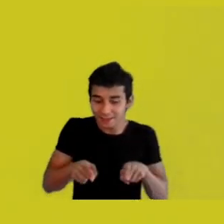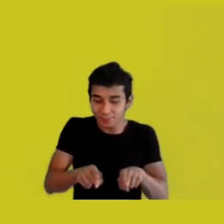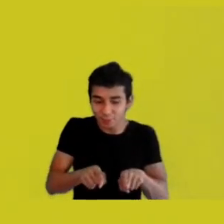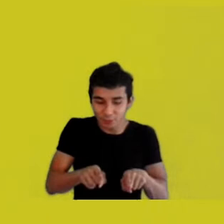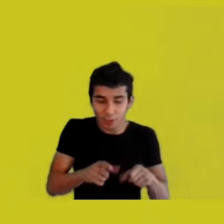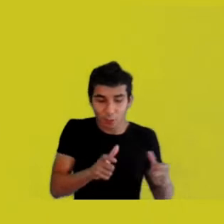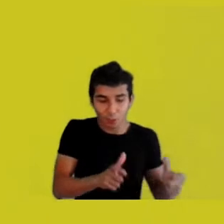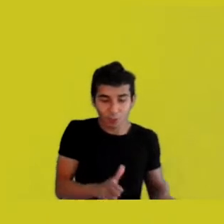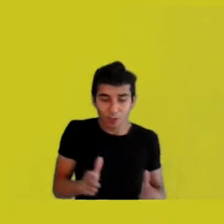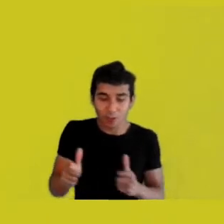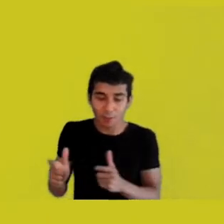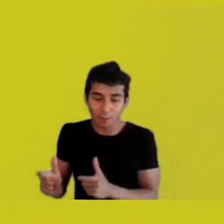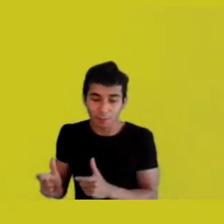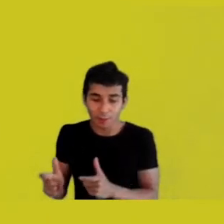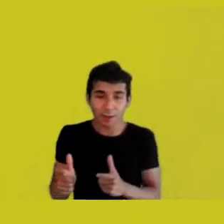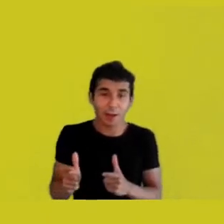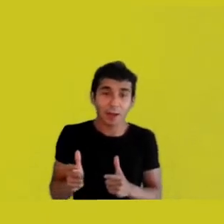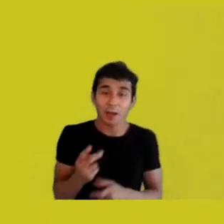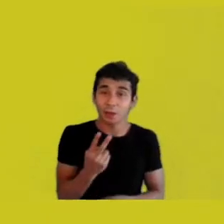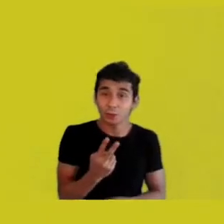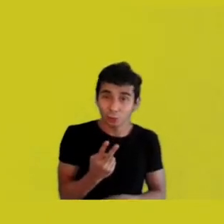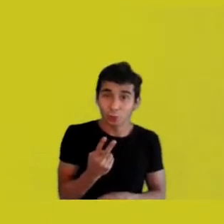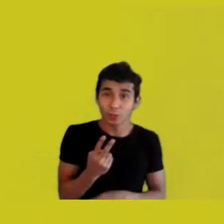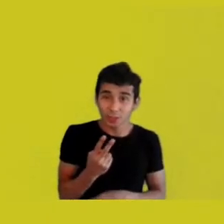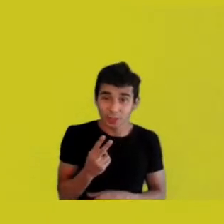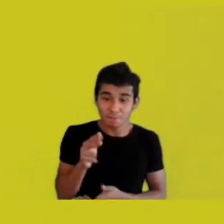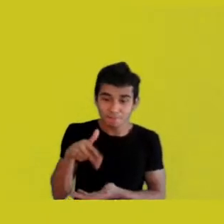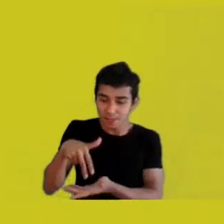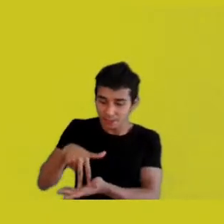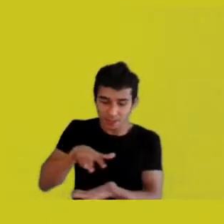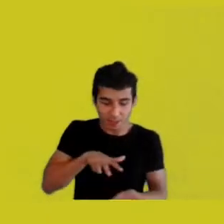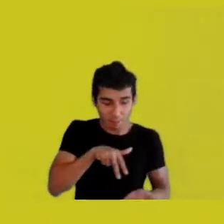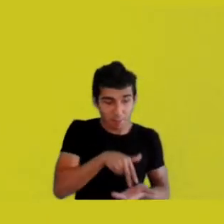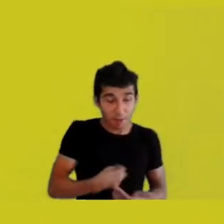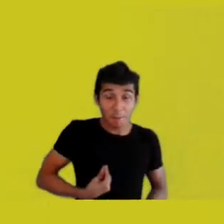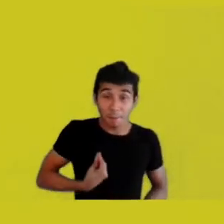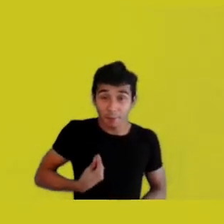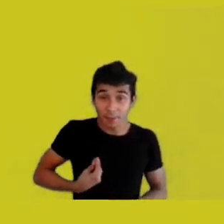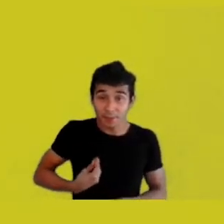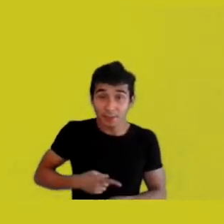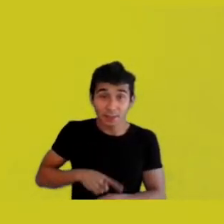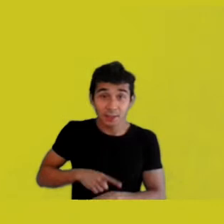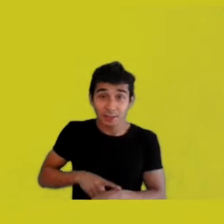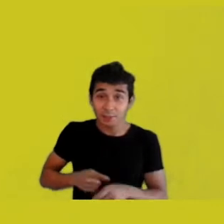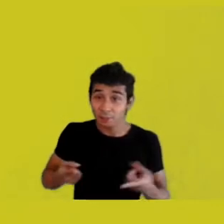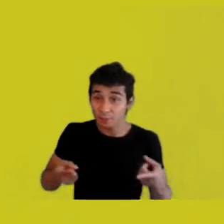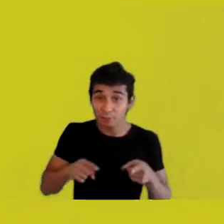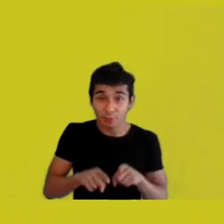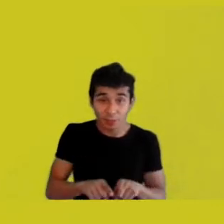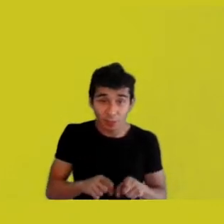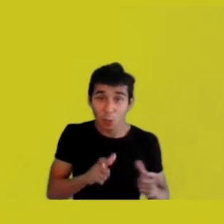be it in Luanda, in Bahia, in Espírito Santo, in Maranhão,